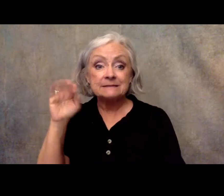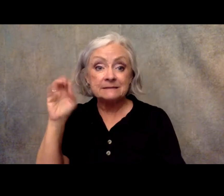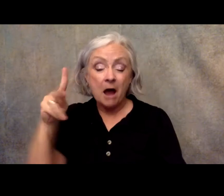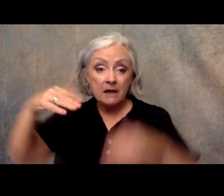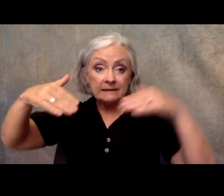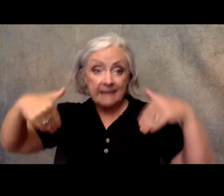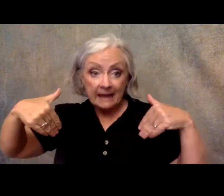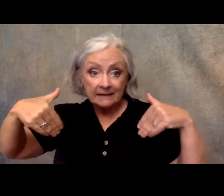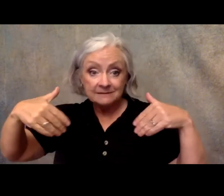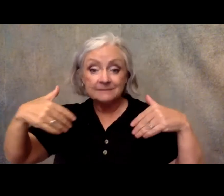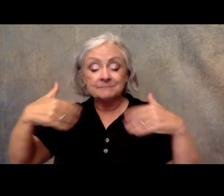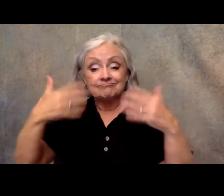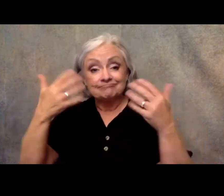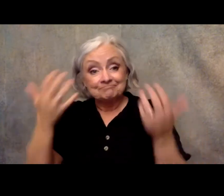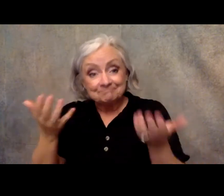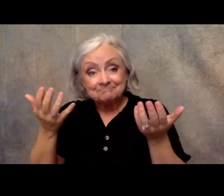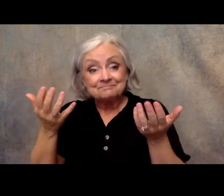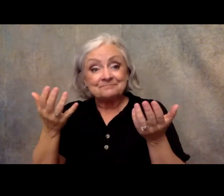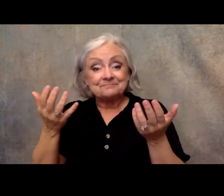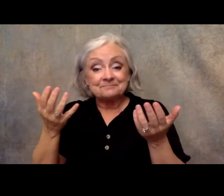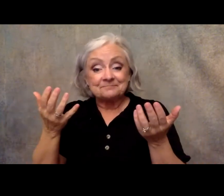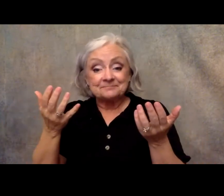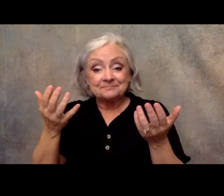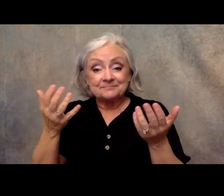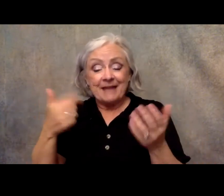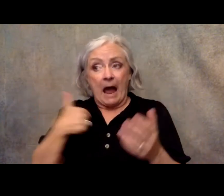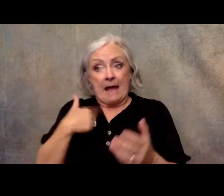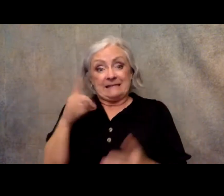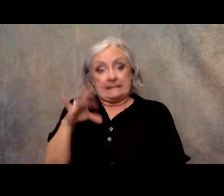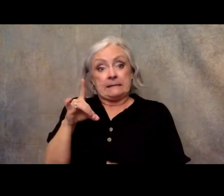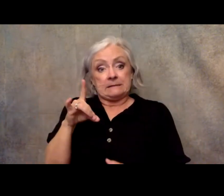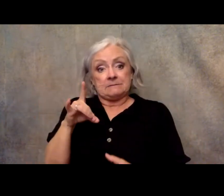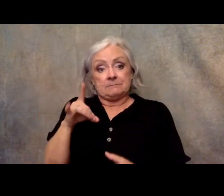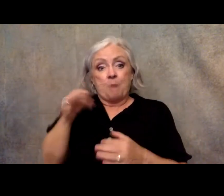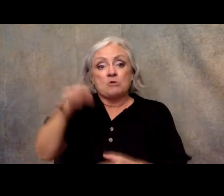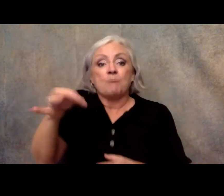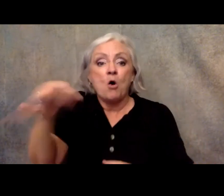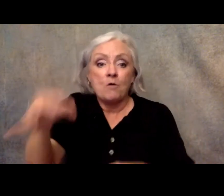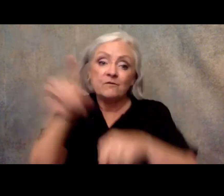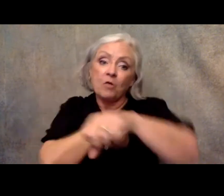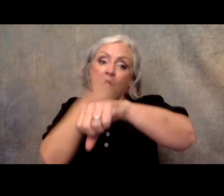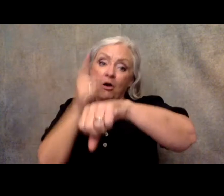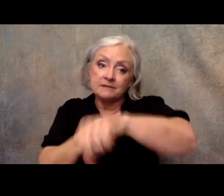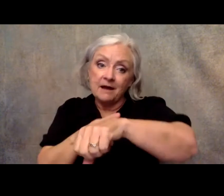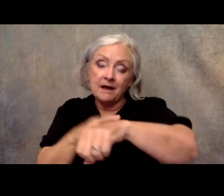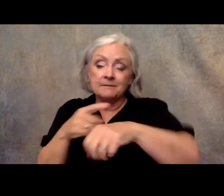that is one of those things that I held off on for a very long time. But once I got into it, I really got hooked.